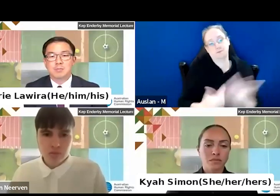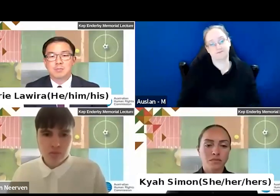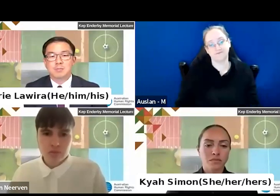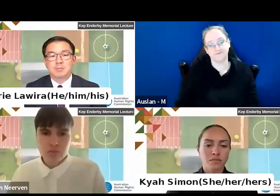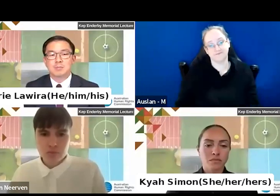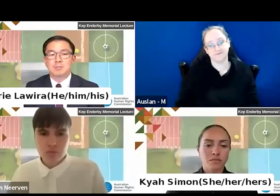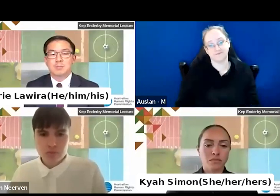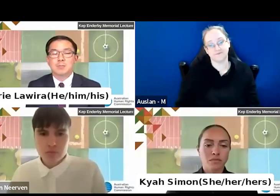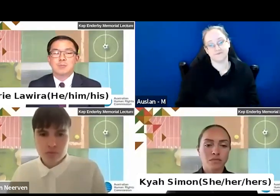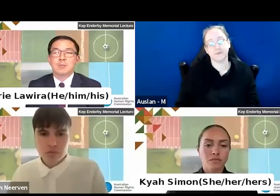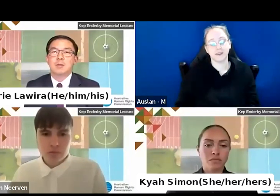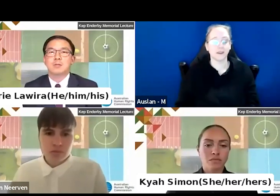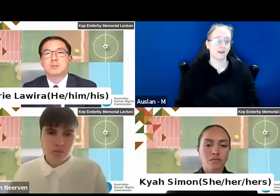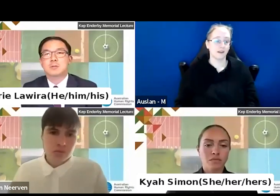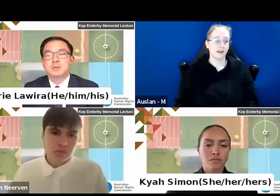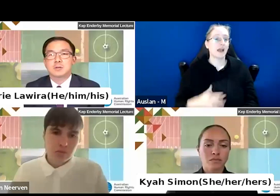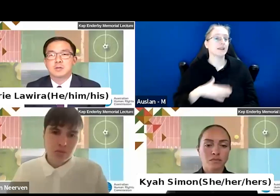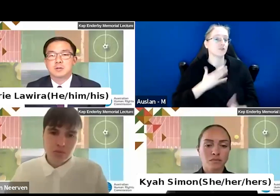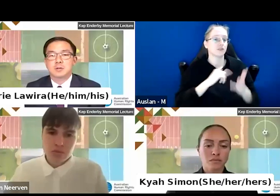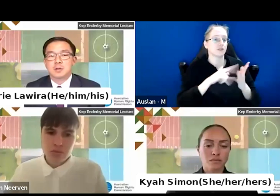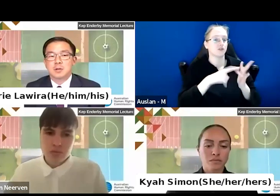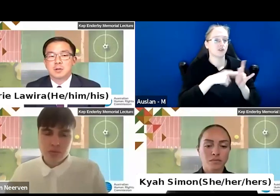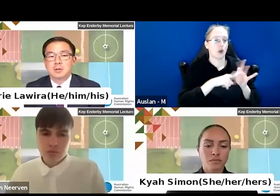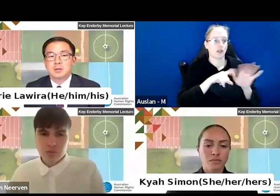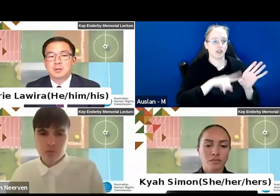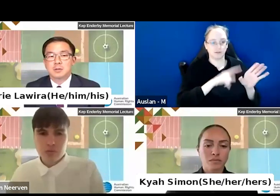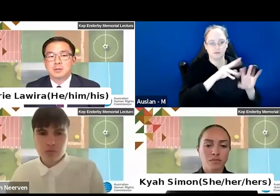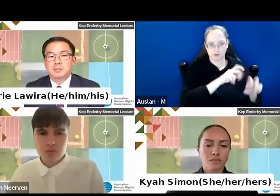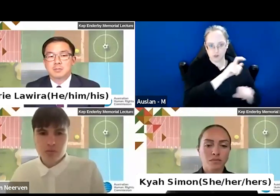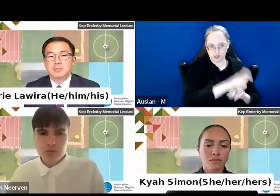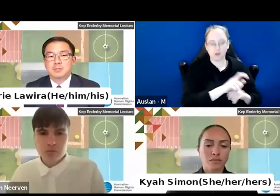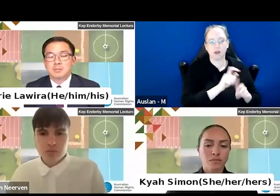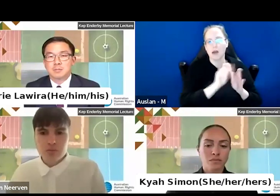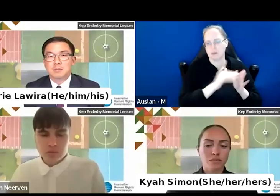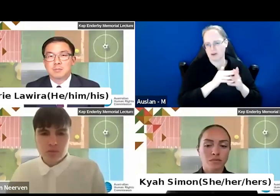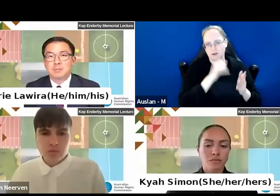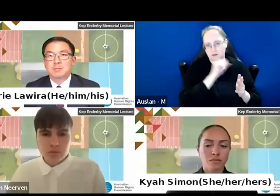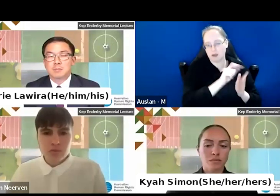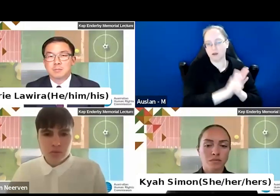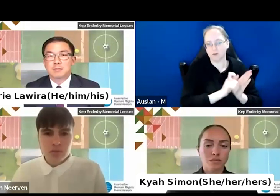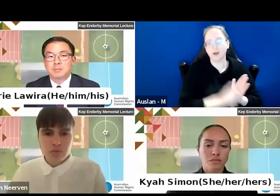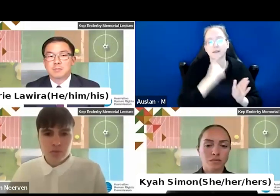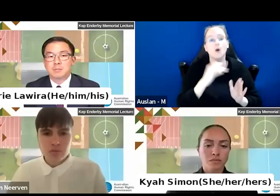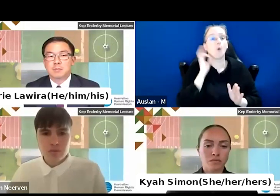There's an interesting sociologist who, quote a long time ago wrote about white men and the American sociologist being at the center of sport.